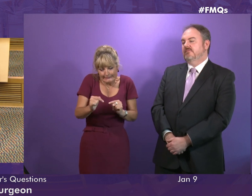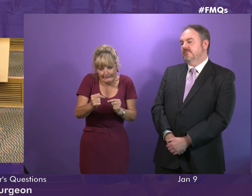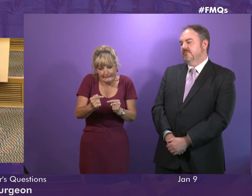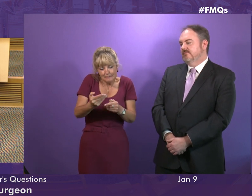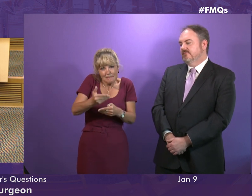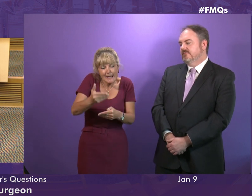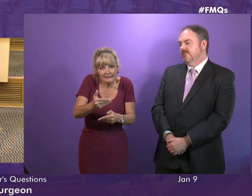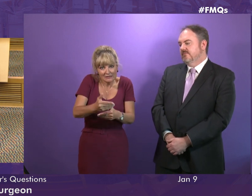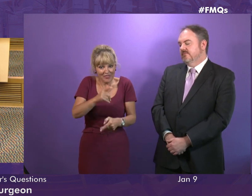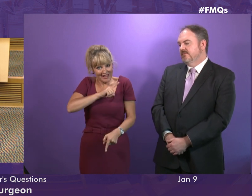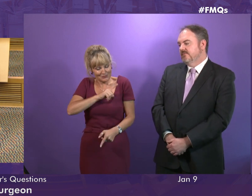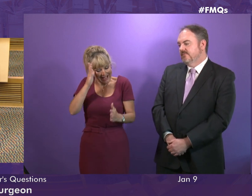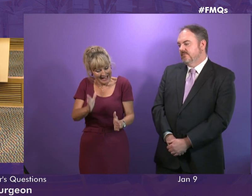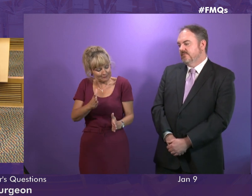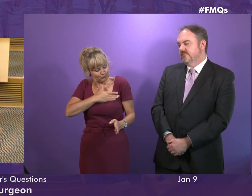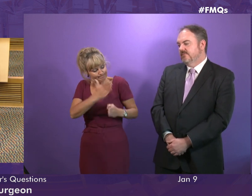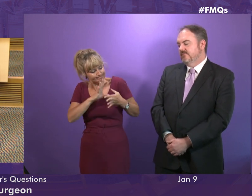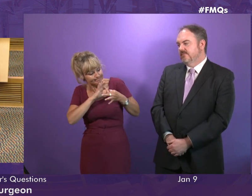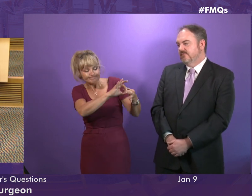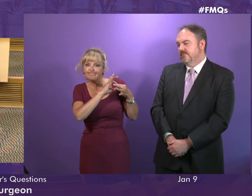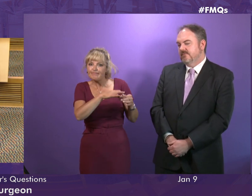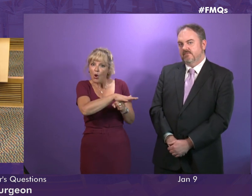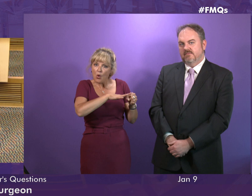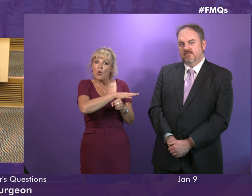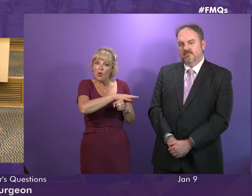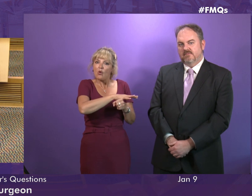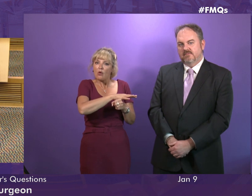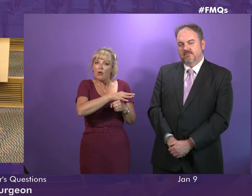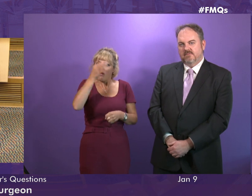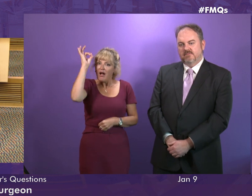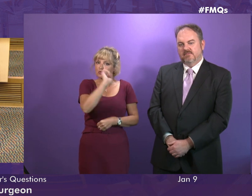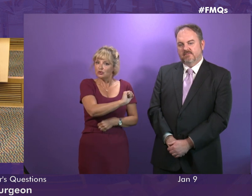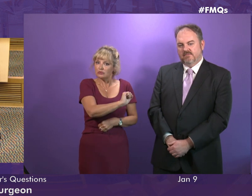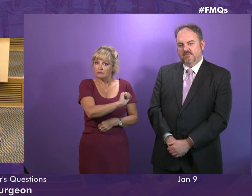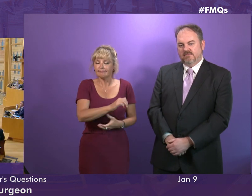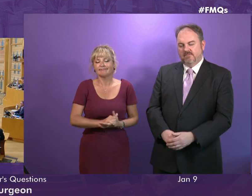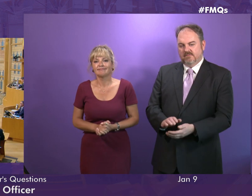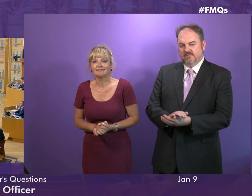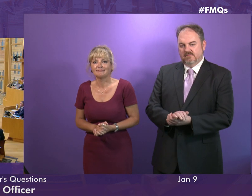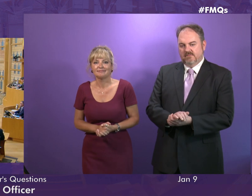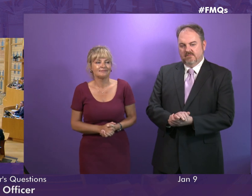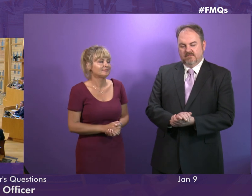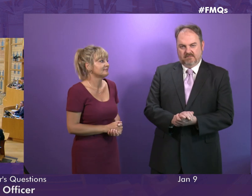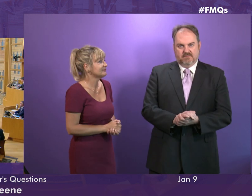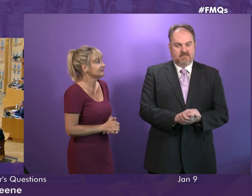with local authorities, as Transport Scotland has committed to doing.